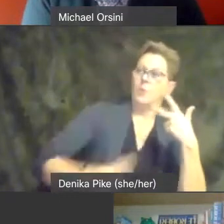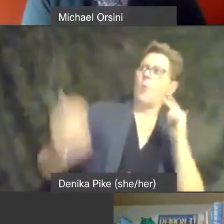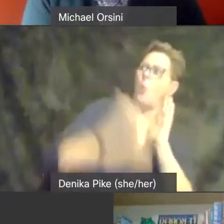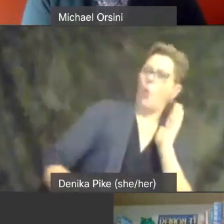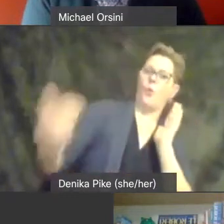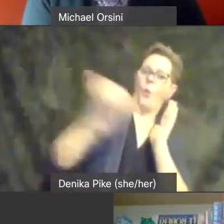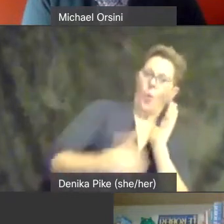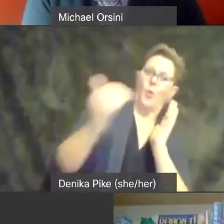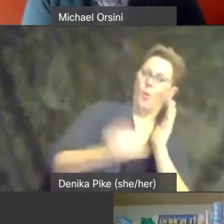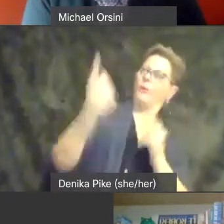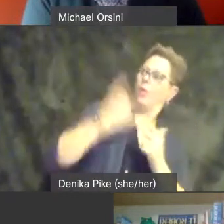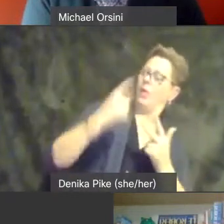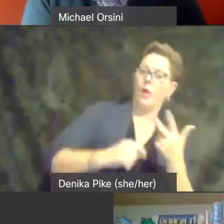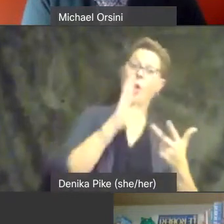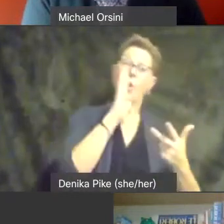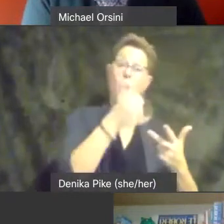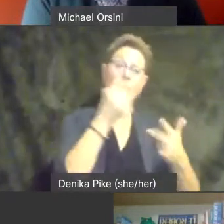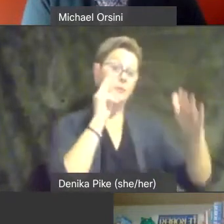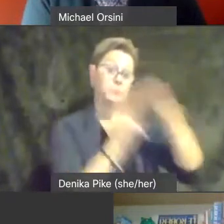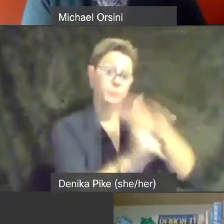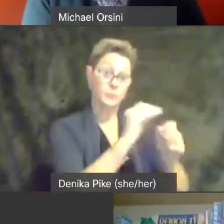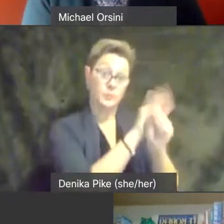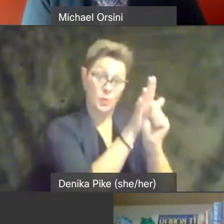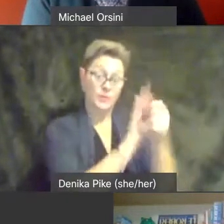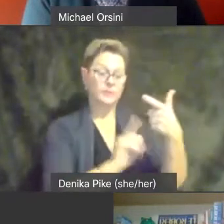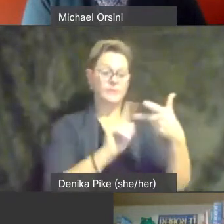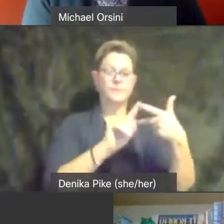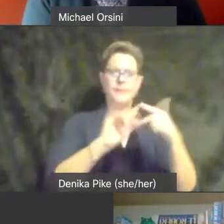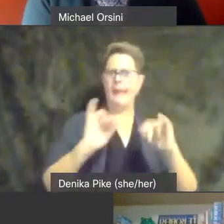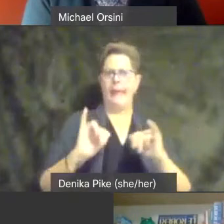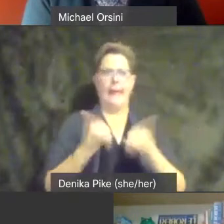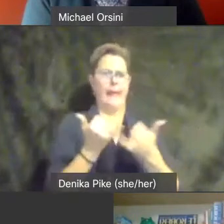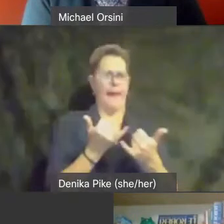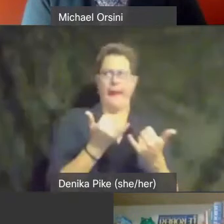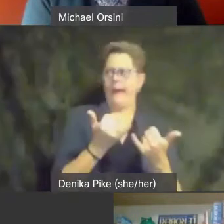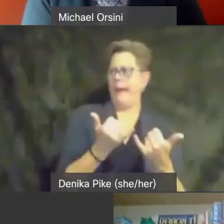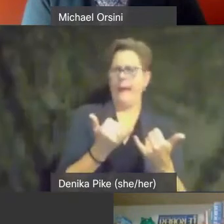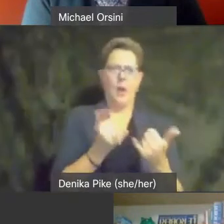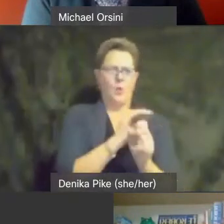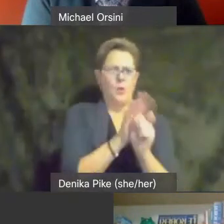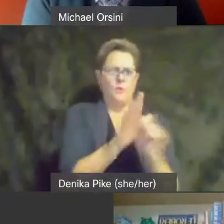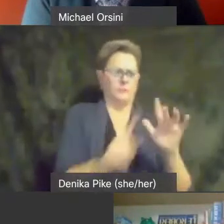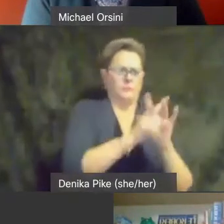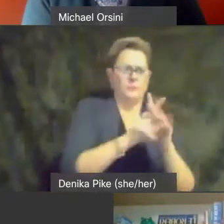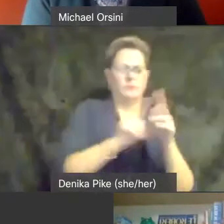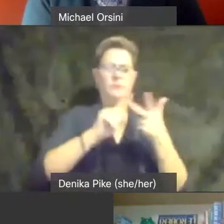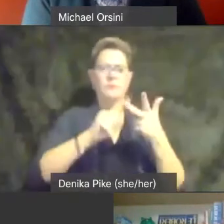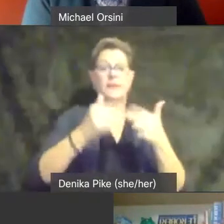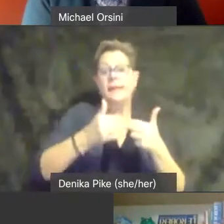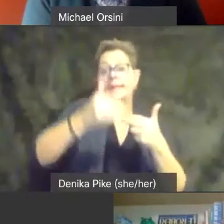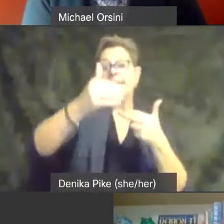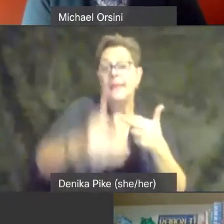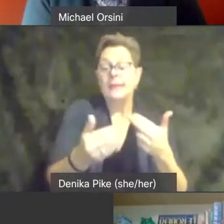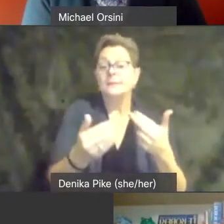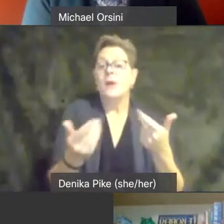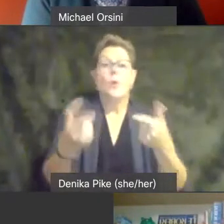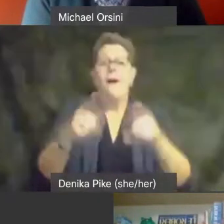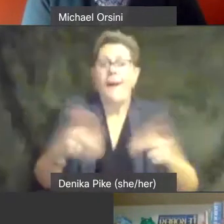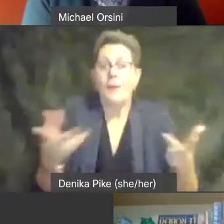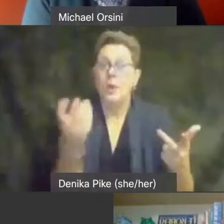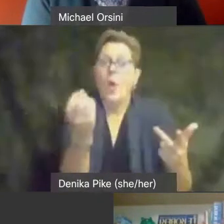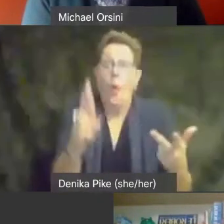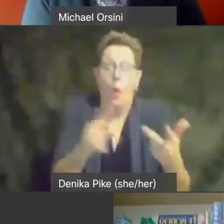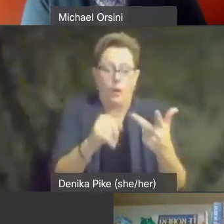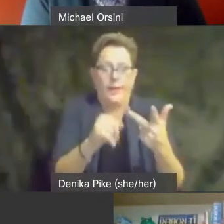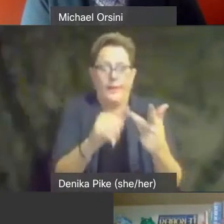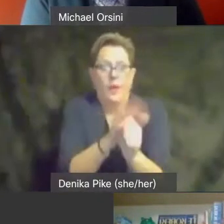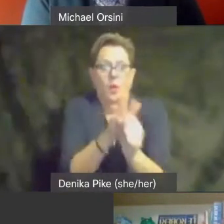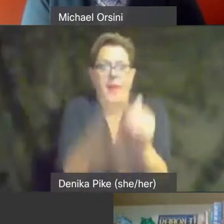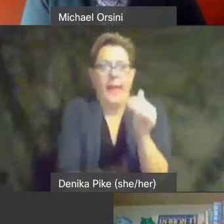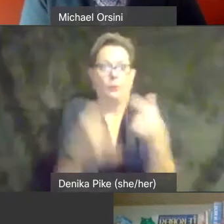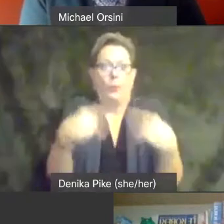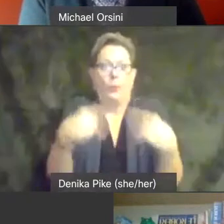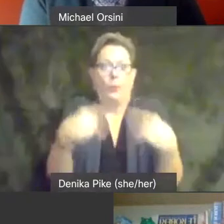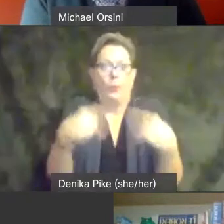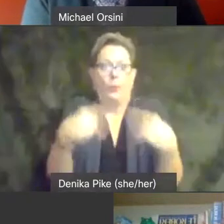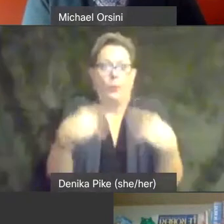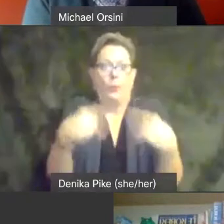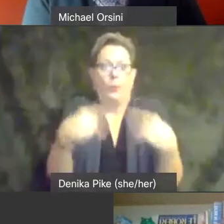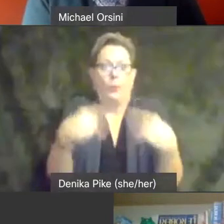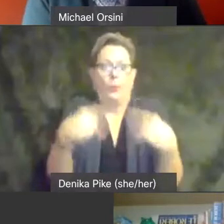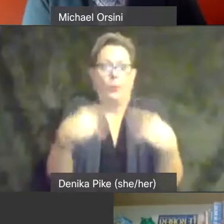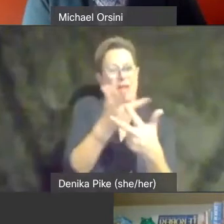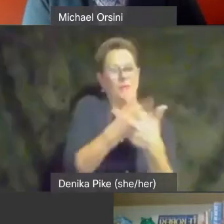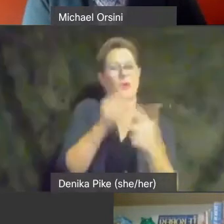That's why didn't we see this coming? How did we get here and what happens next? When does this end? Someone tell me when this will end. So it's a lot of ground to cover in the next 12 minutes.